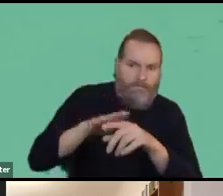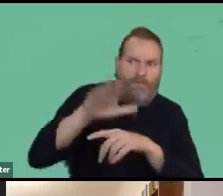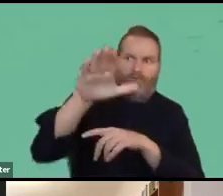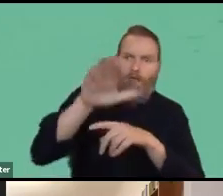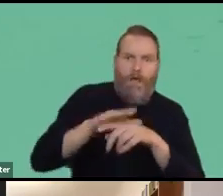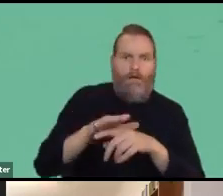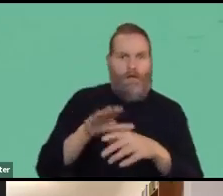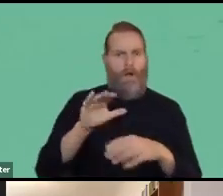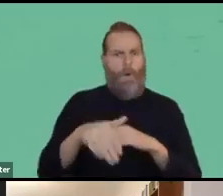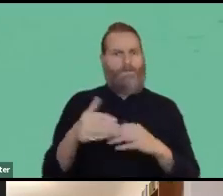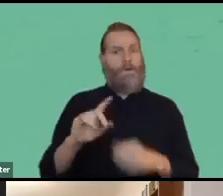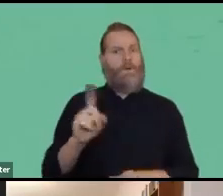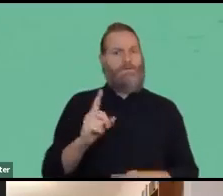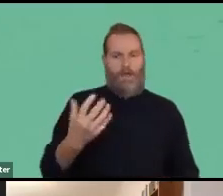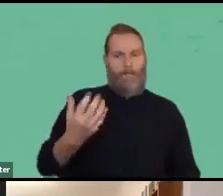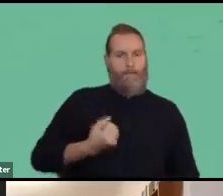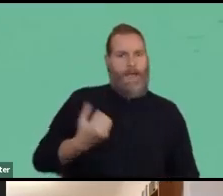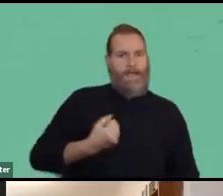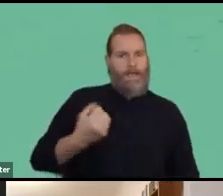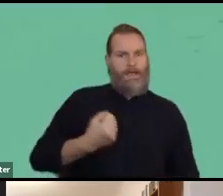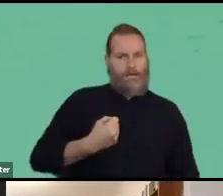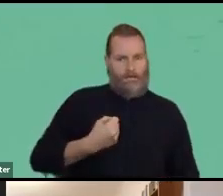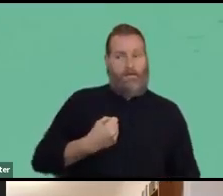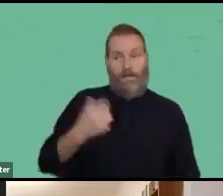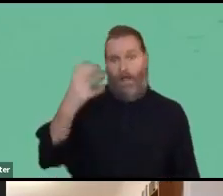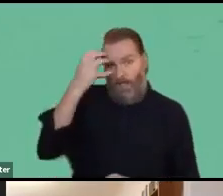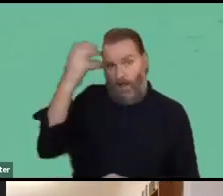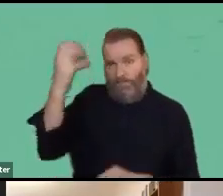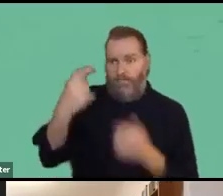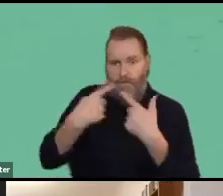we know that we're freeze of at least one year which is actually a pay cut in real